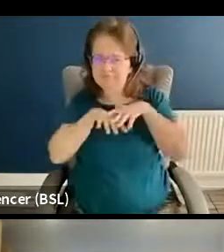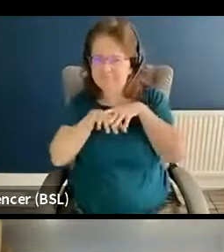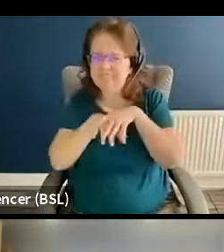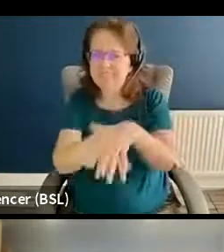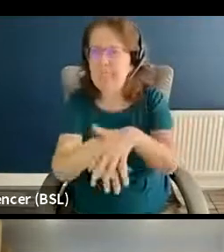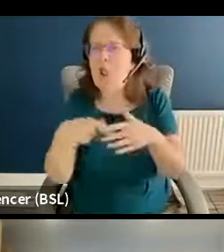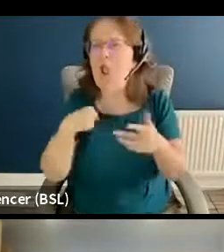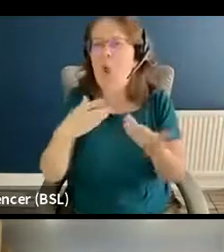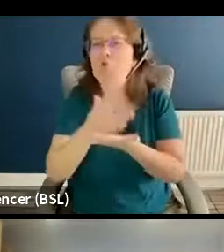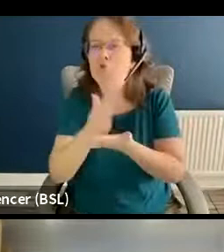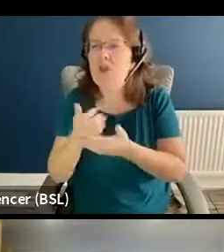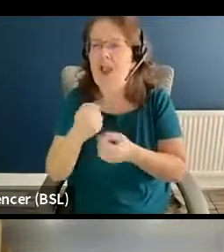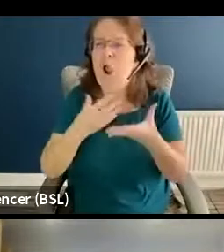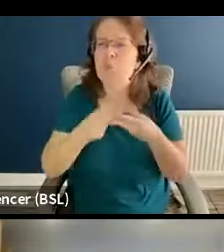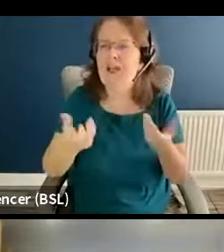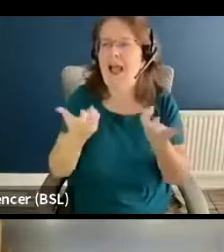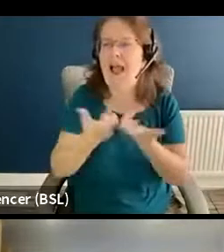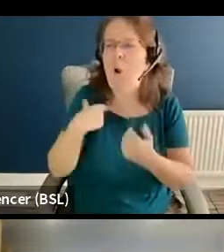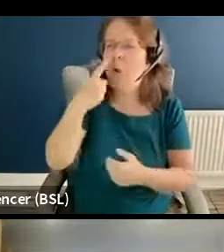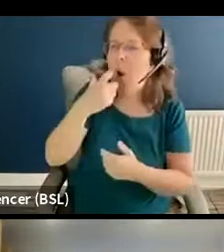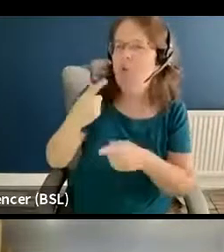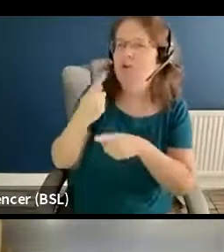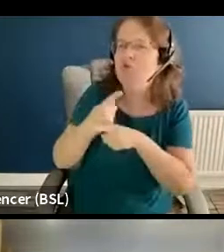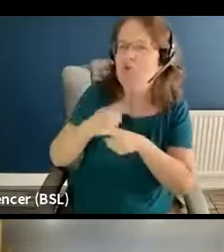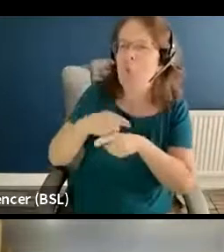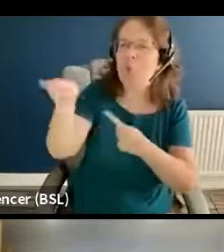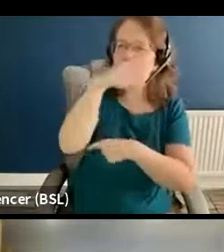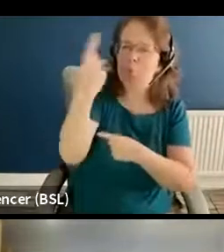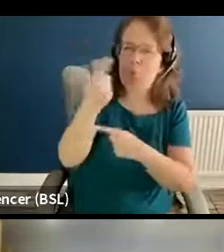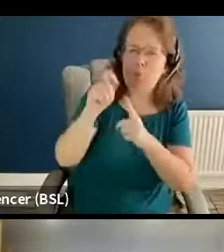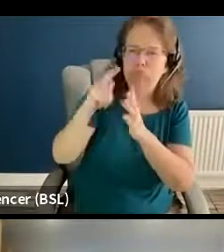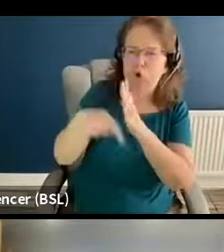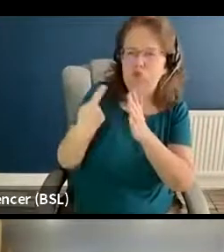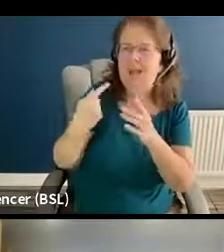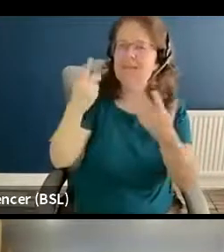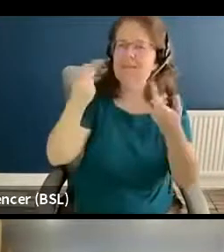how can we talk to people who are newer project managers, who are developers, who are designers or